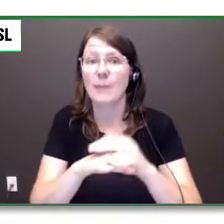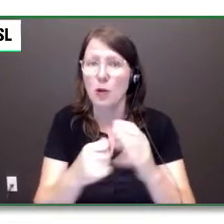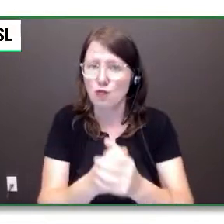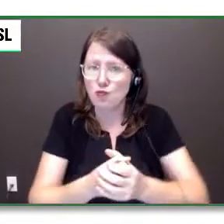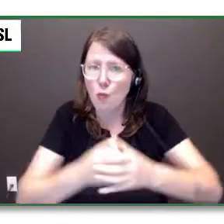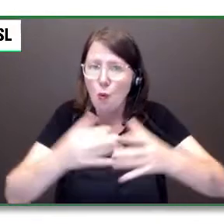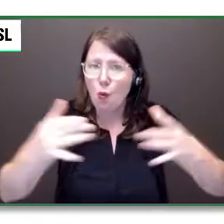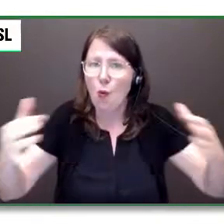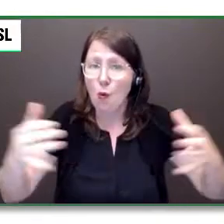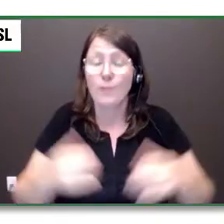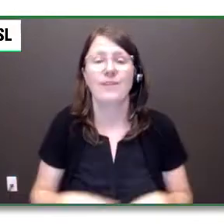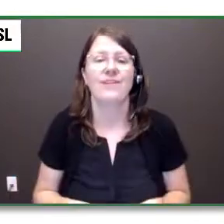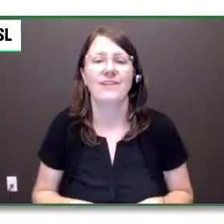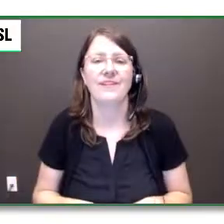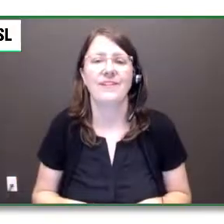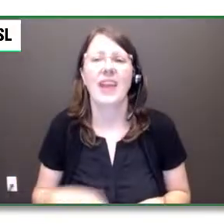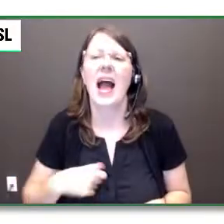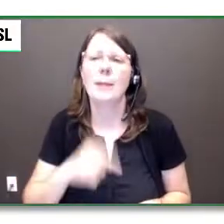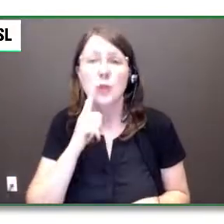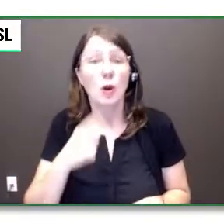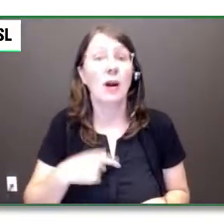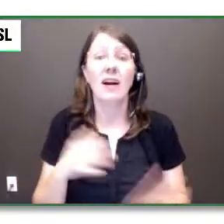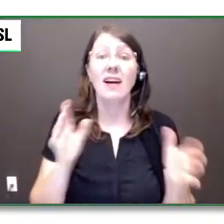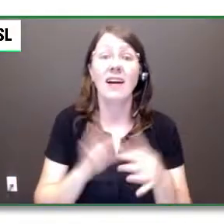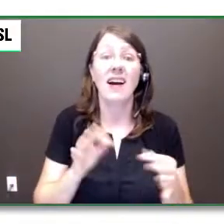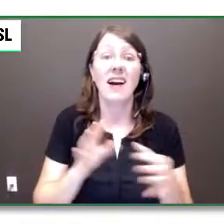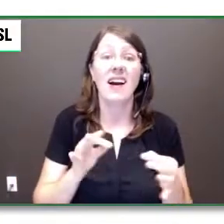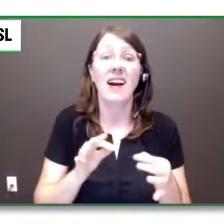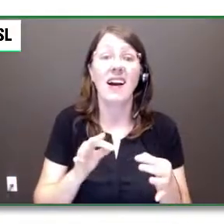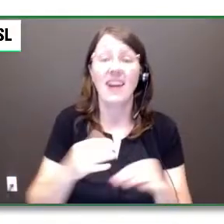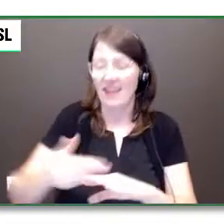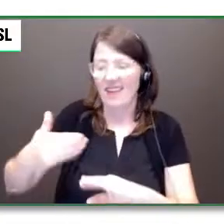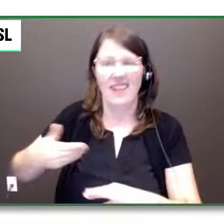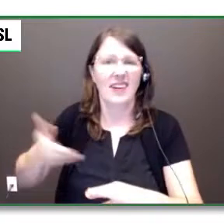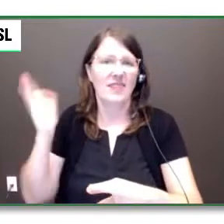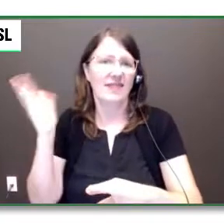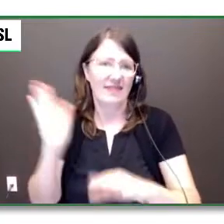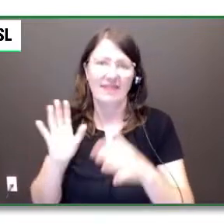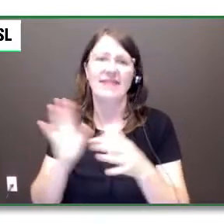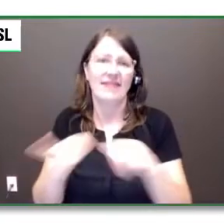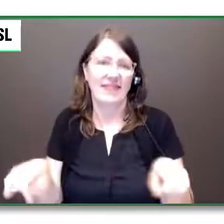by many of the individuals that I've had the pleasure of working with in the past